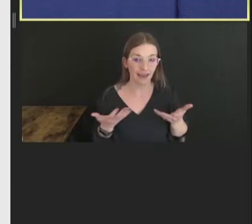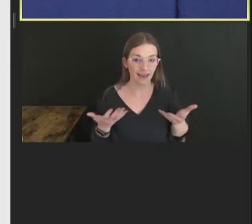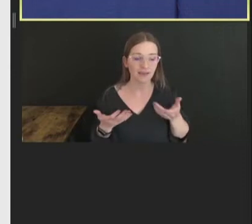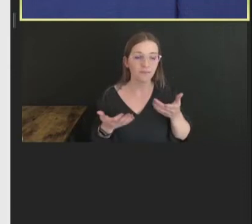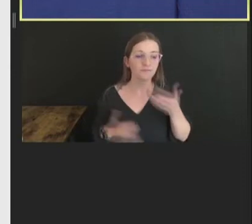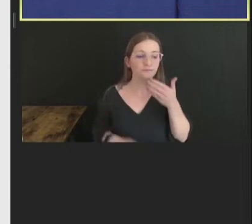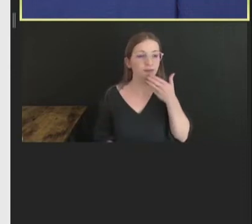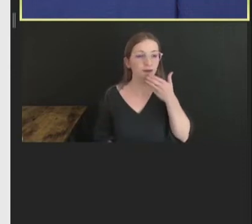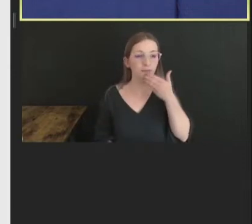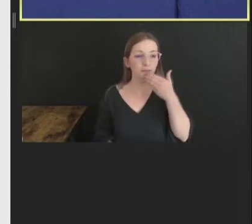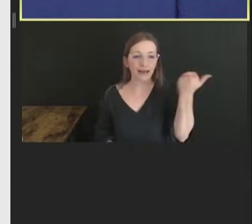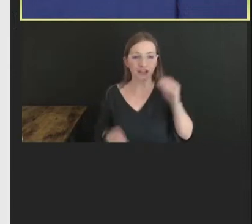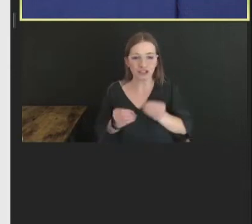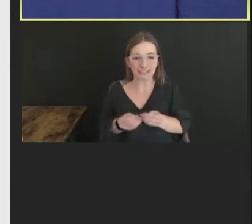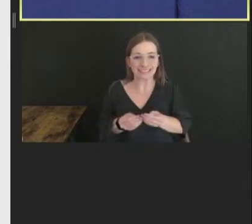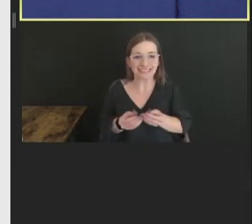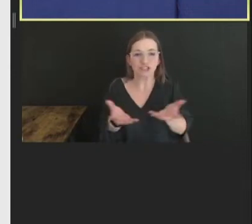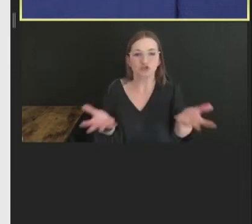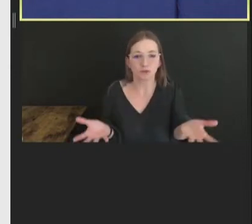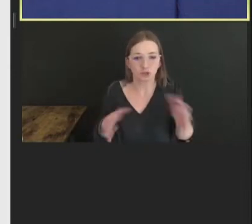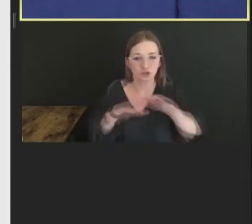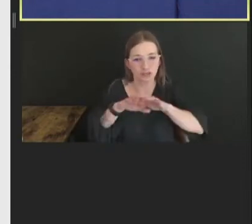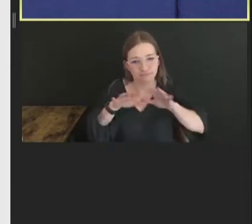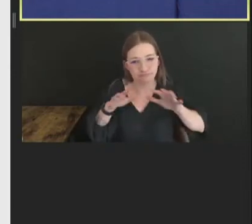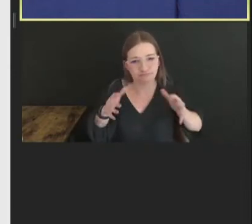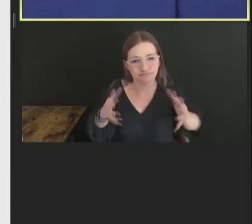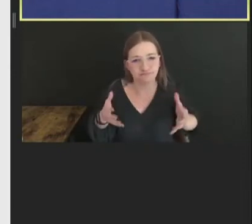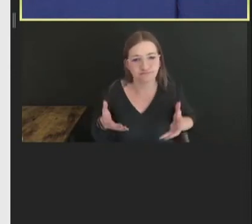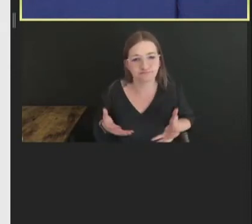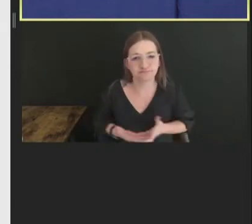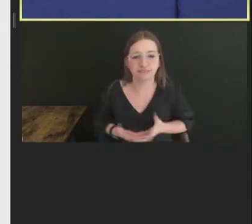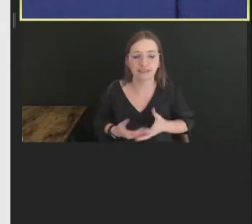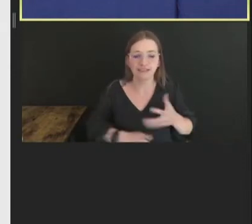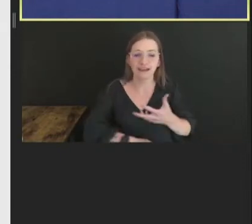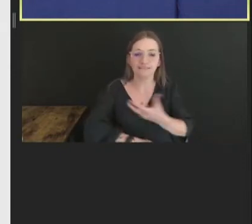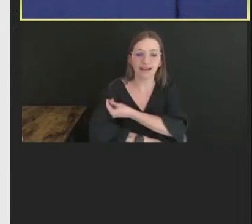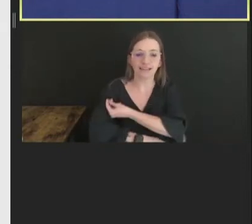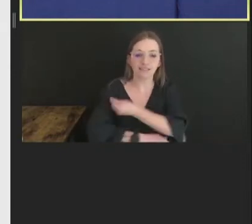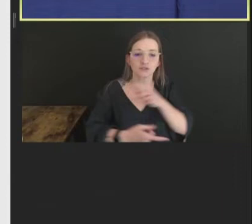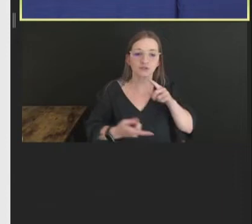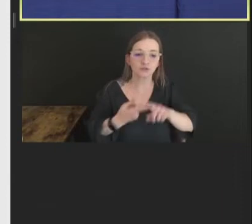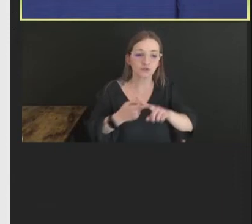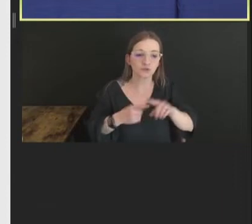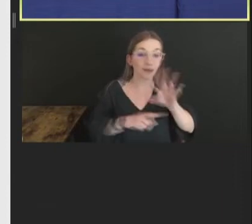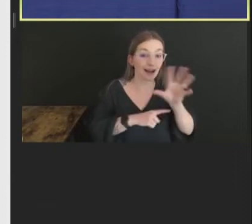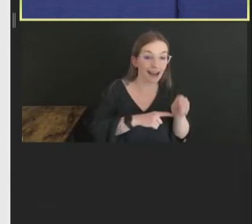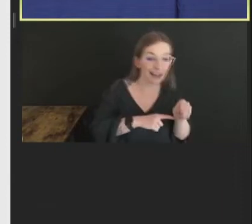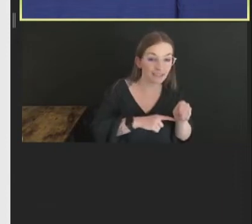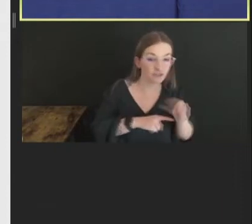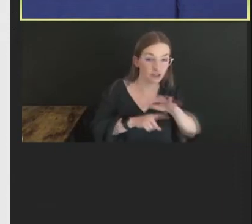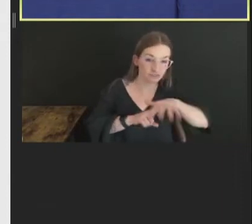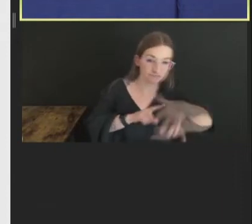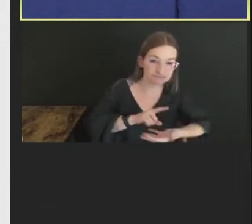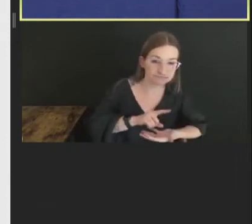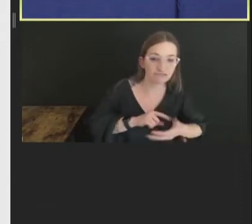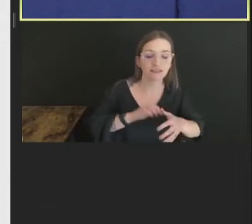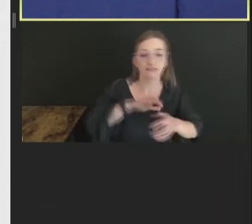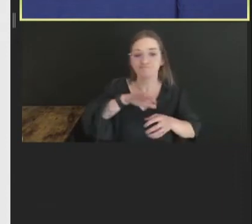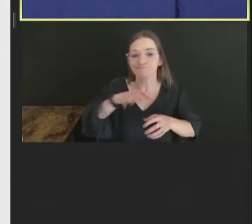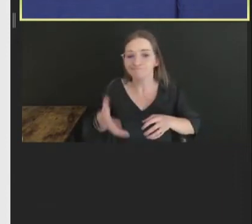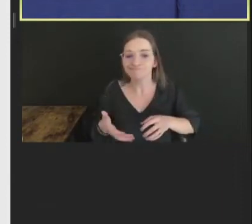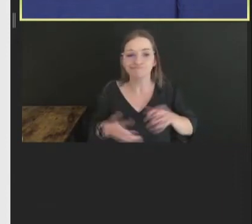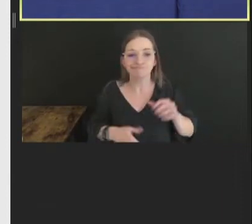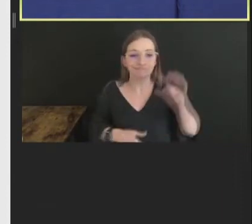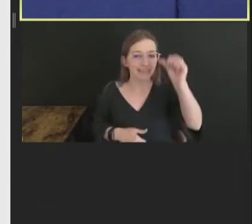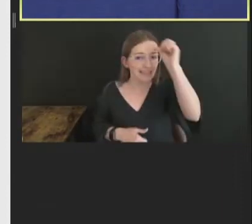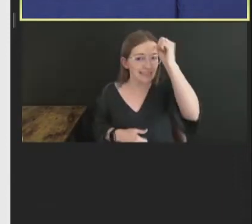distribution of vaccines to the subcontinent of Africa, Sub-Saharan Africa, as well as Asia